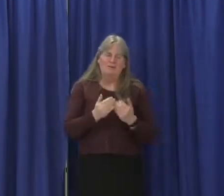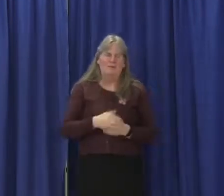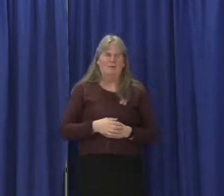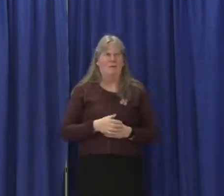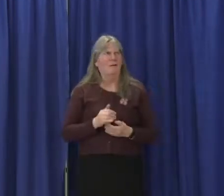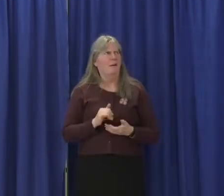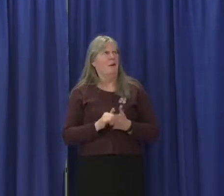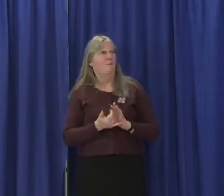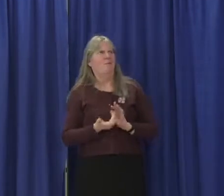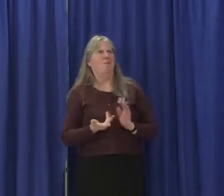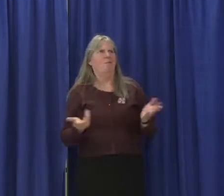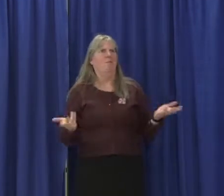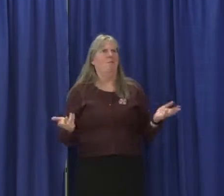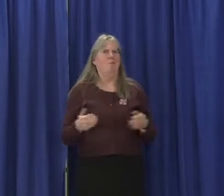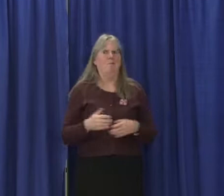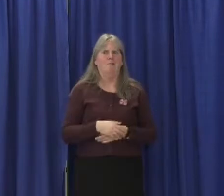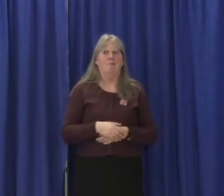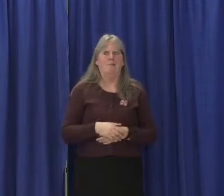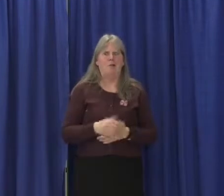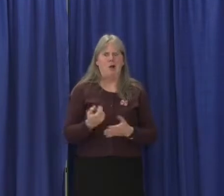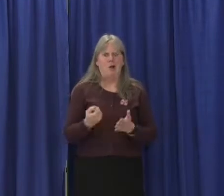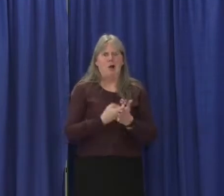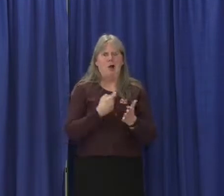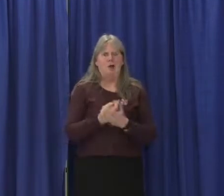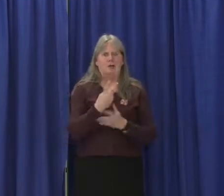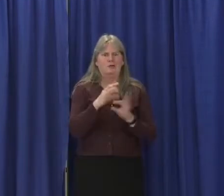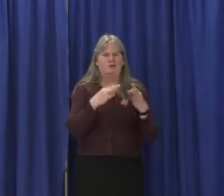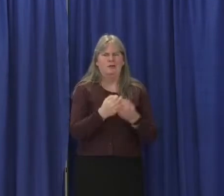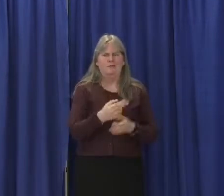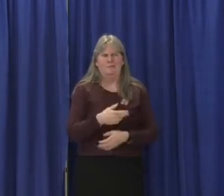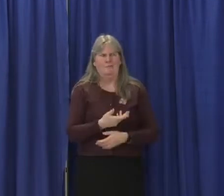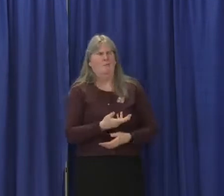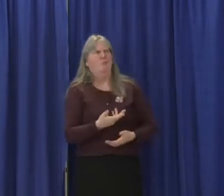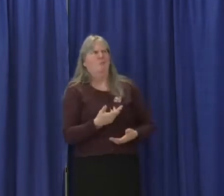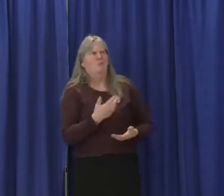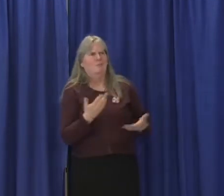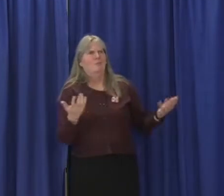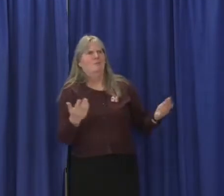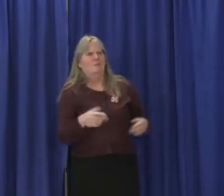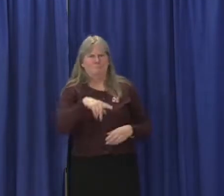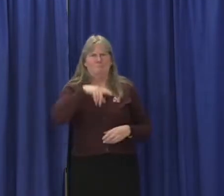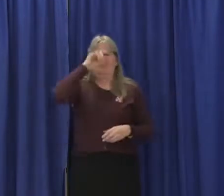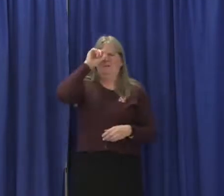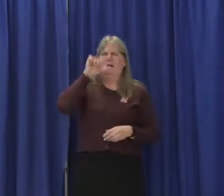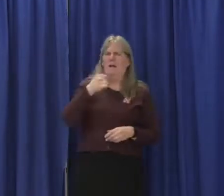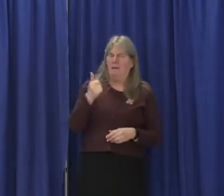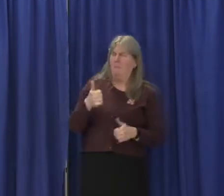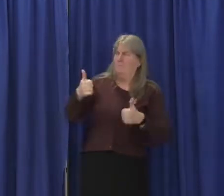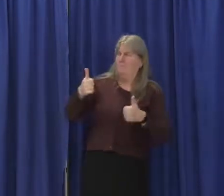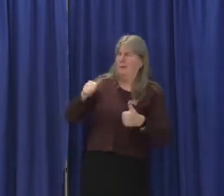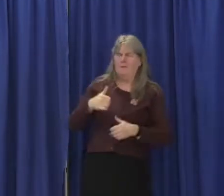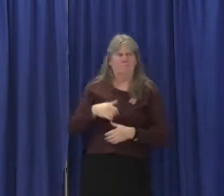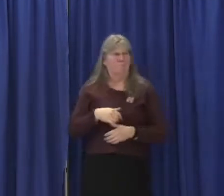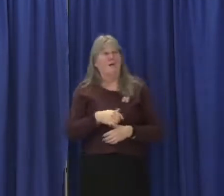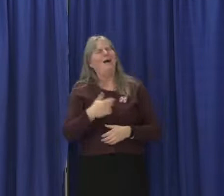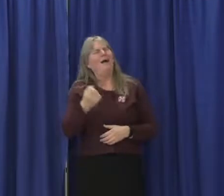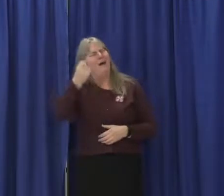possibly have hockey with just two families? That type of thing. It's gonna work for some and it's not gonna work for others. We get it, we really do.